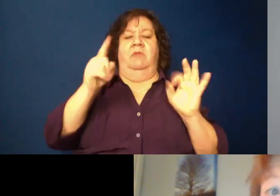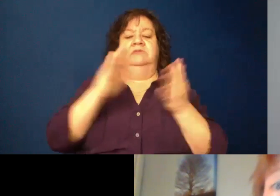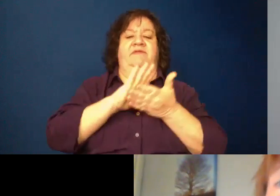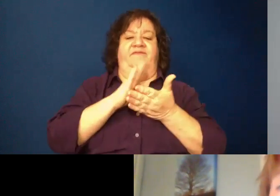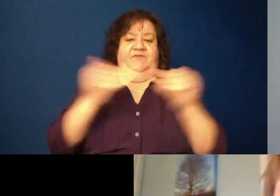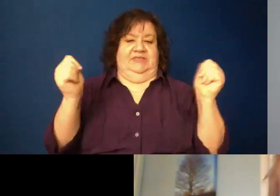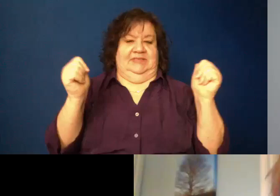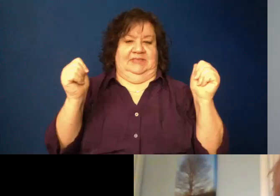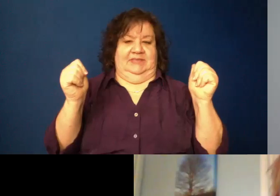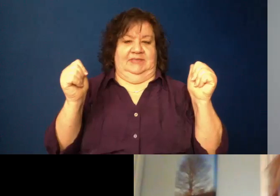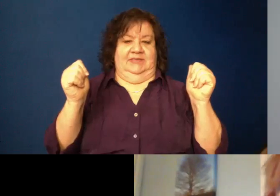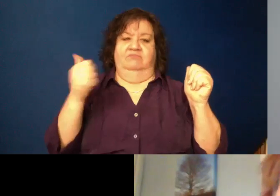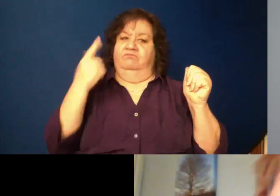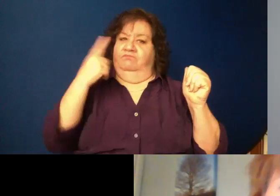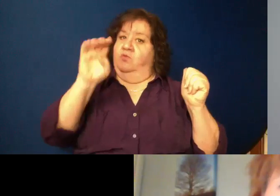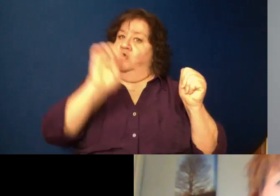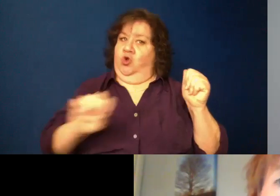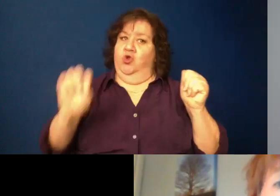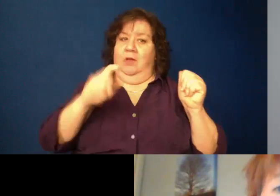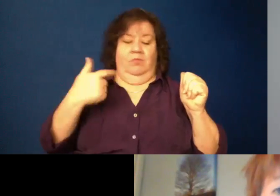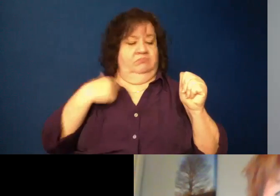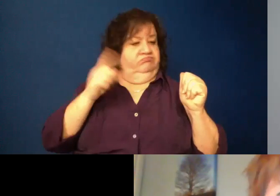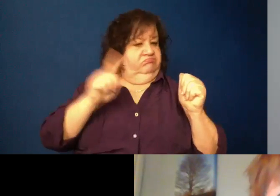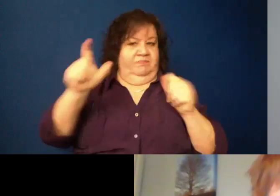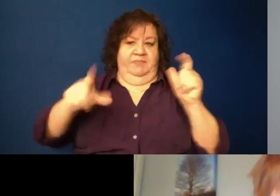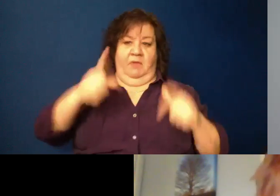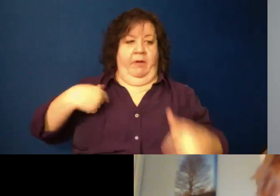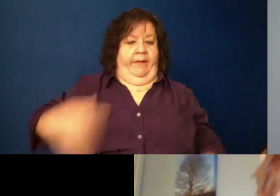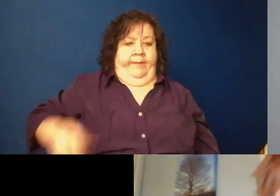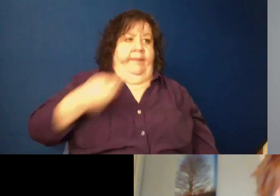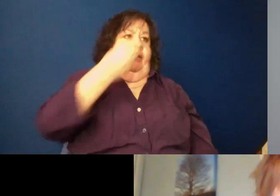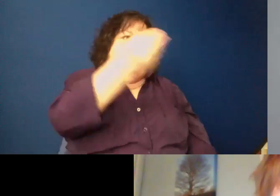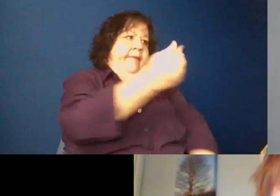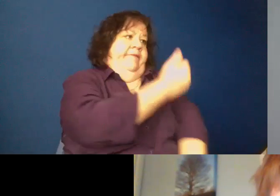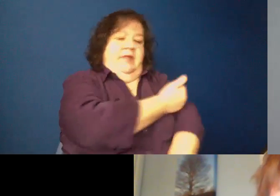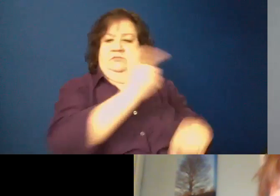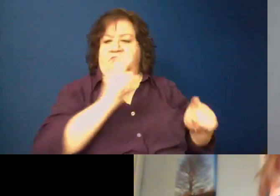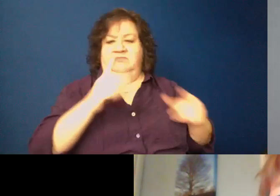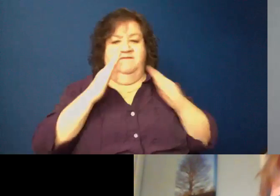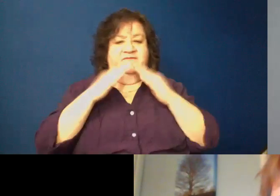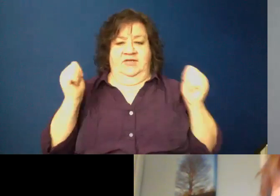if people have to get themselves to a place to have a vaccination we also think that it